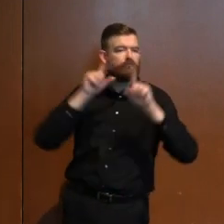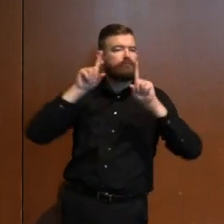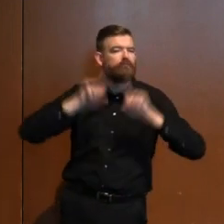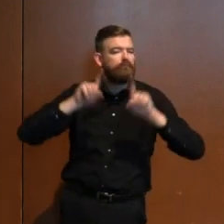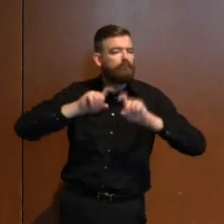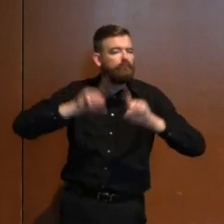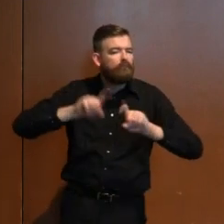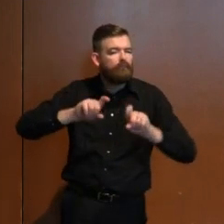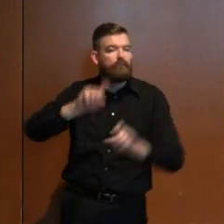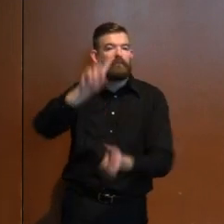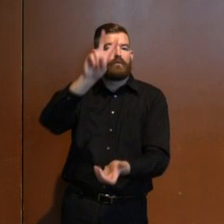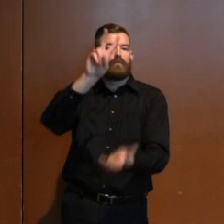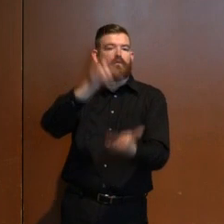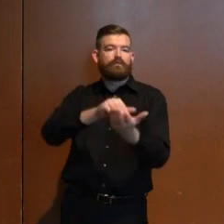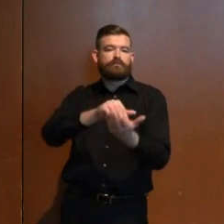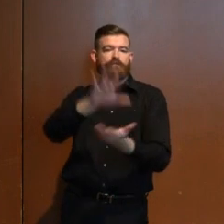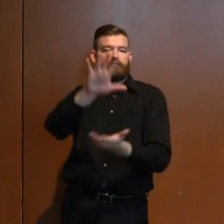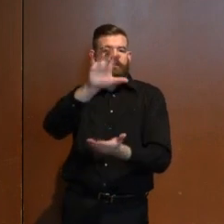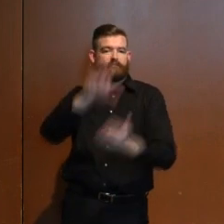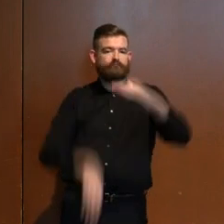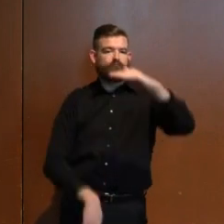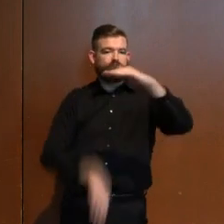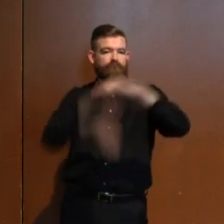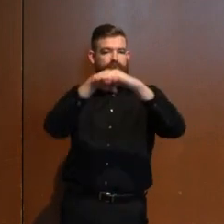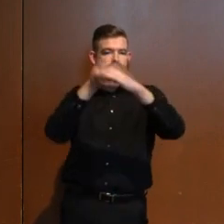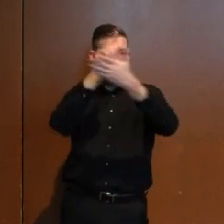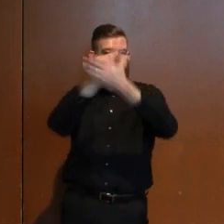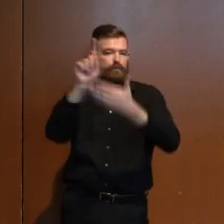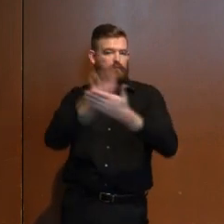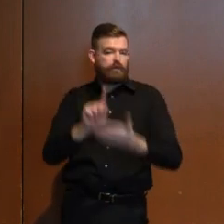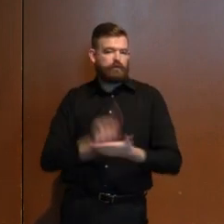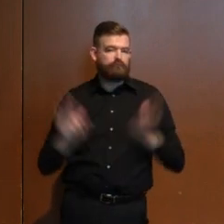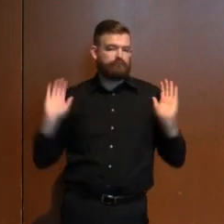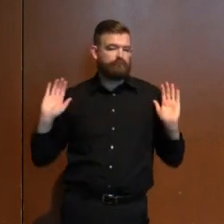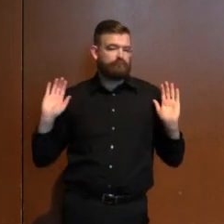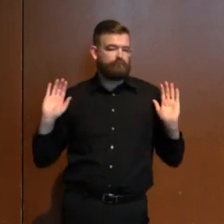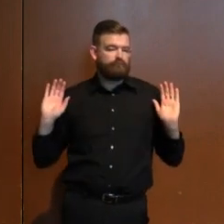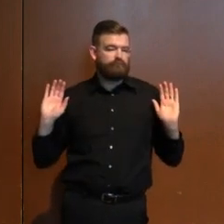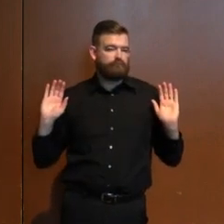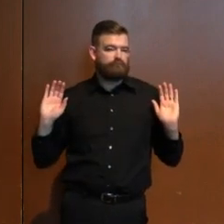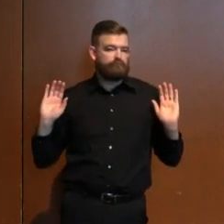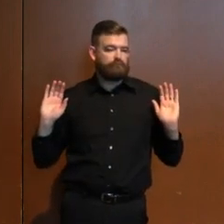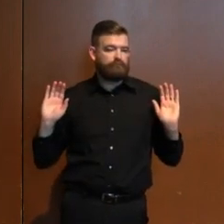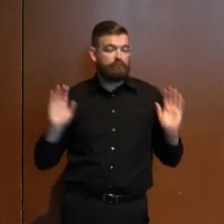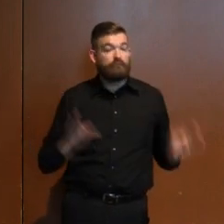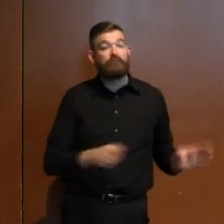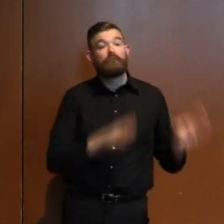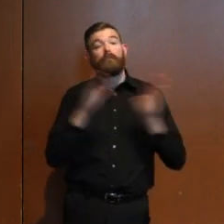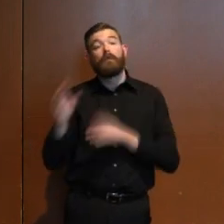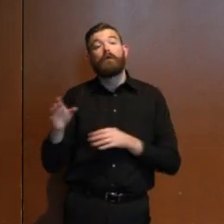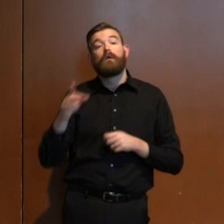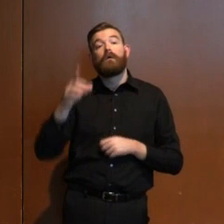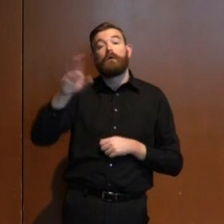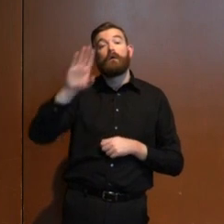GOTTEN TEST KITS FOR CAPACITY OF 2,500 A WEEK. SO THAT MEANS YOU'RE DOING SAY